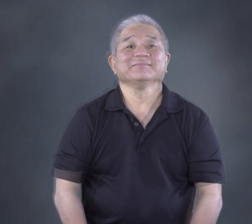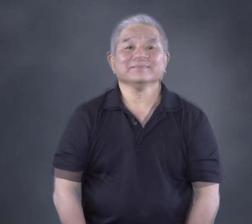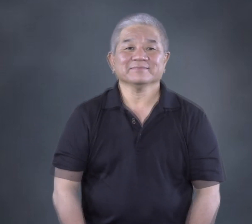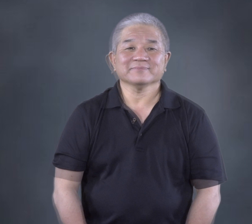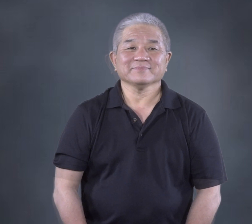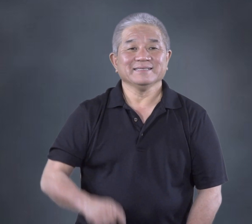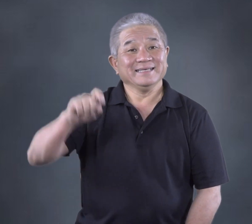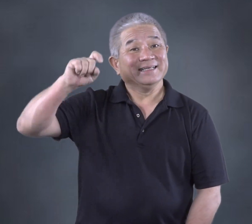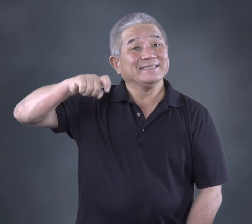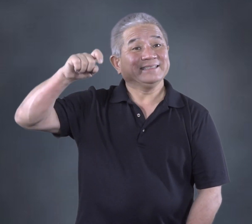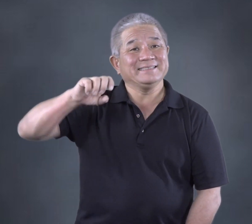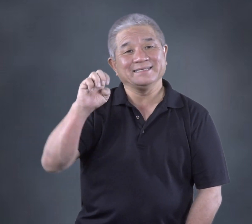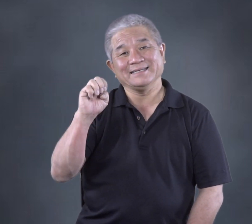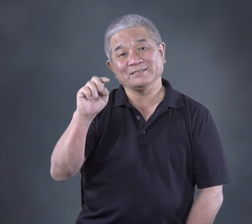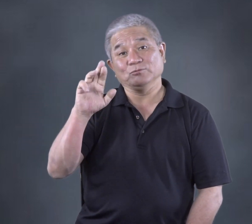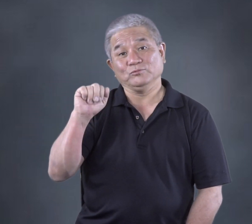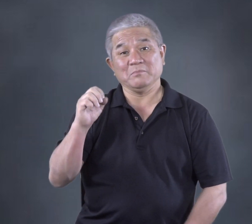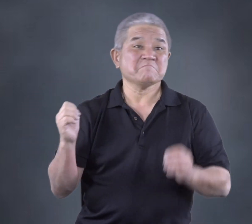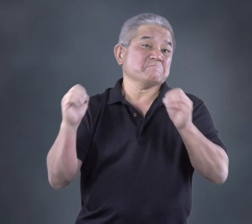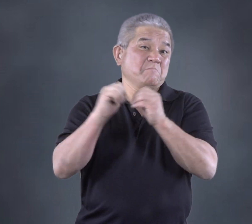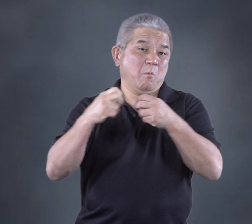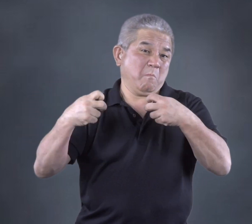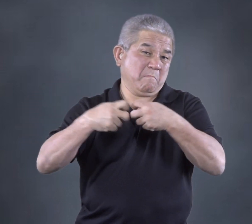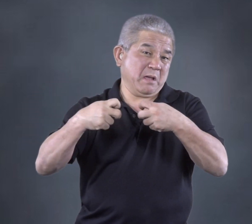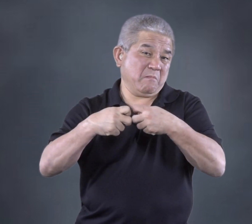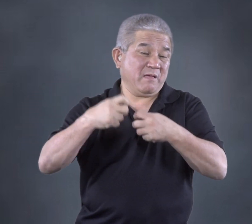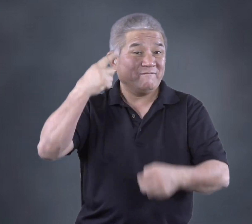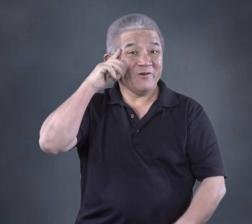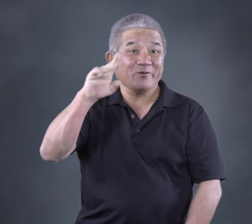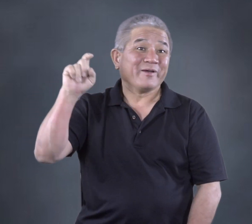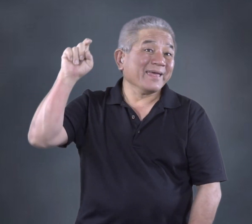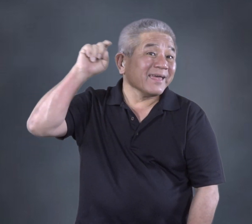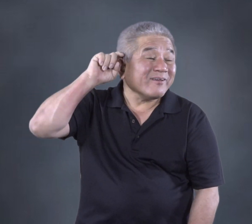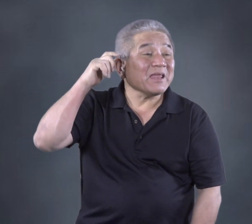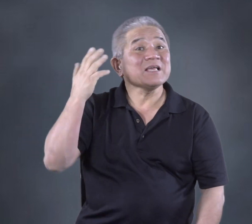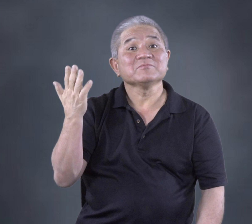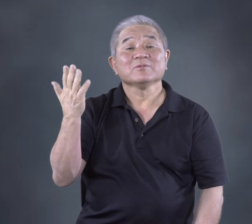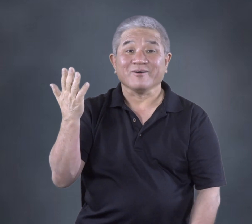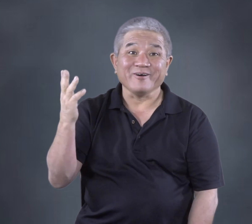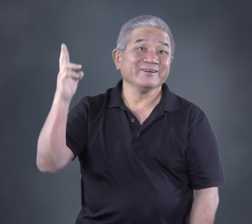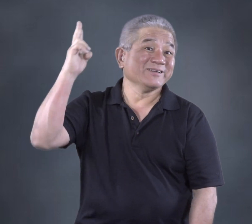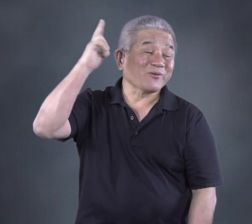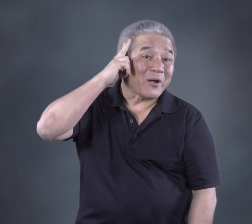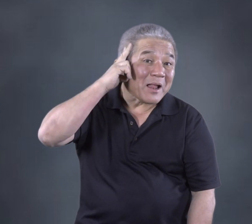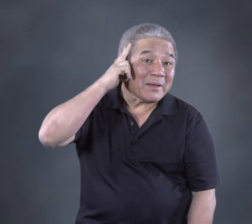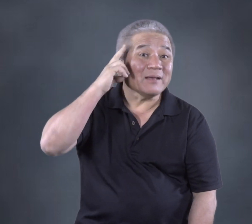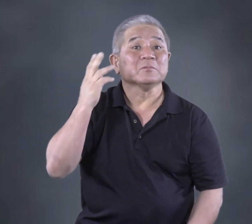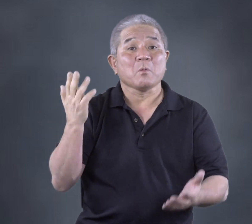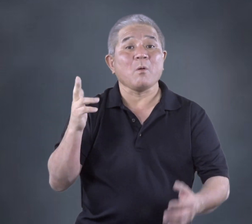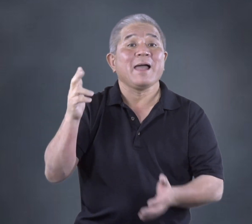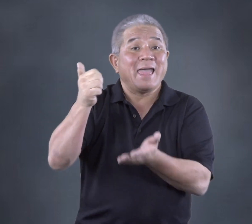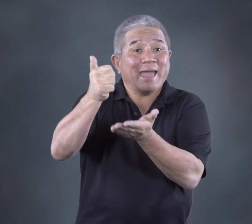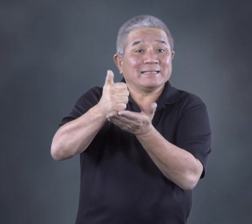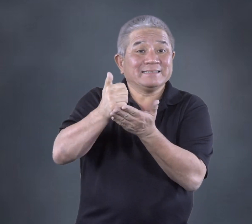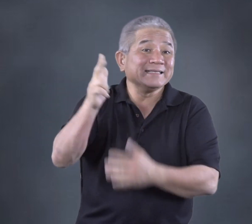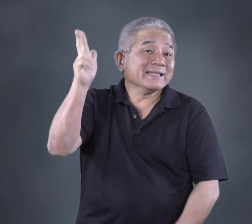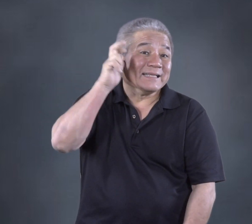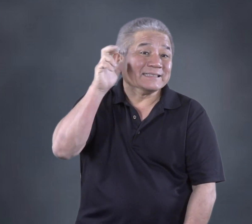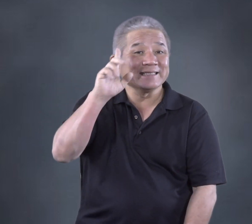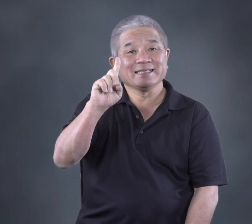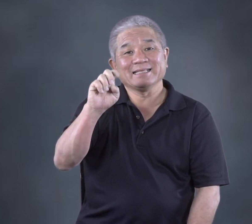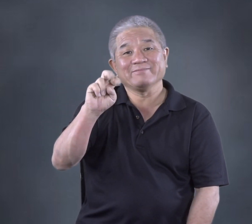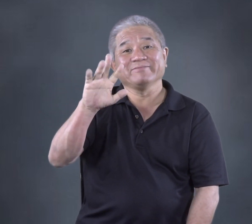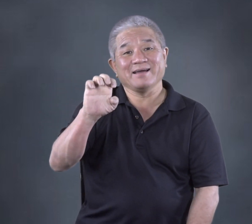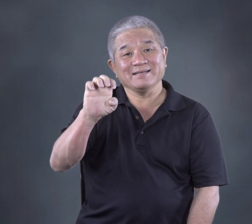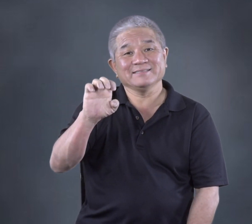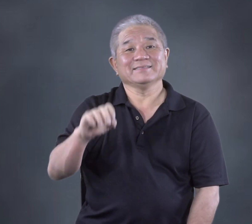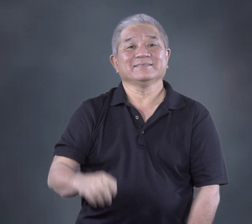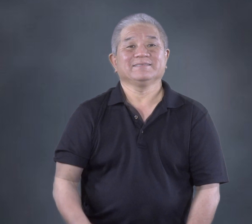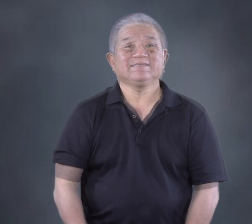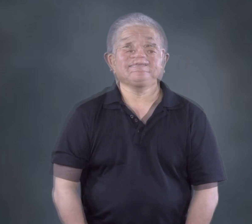Extra batteries for your hearing aid, cochlear implant, or assistive listening device